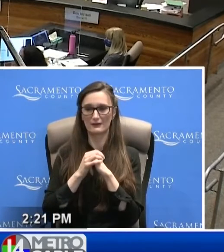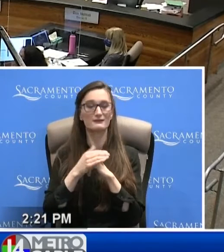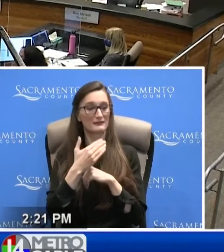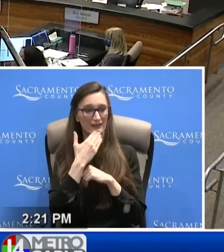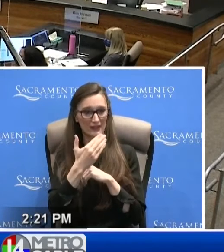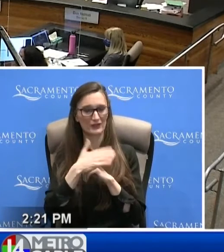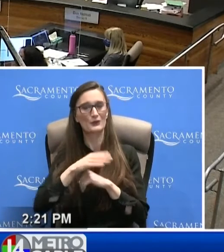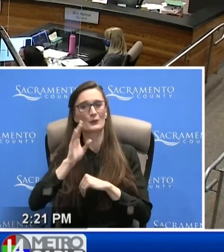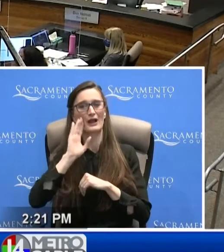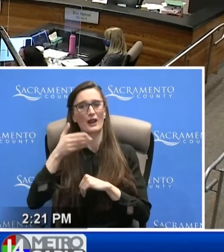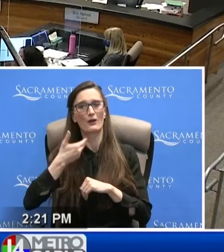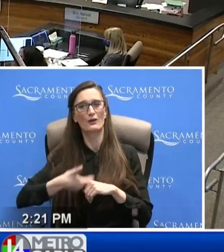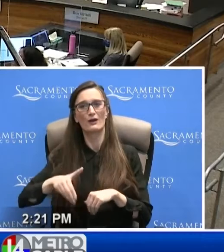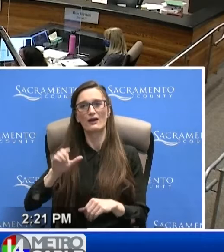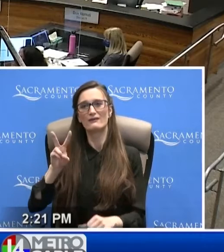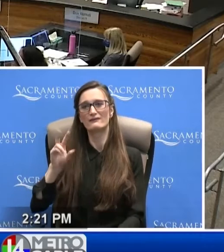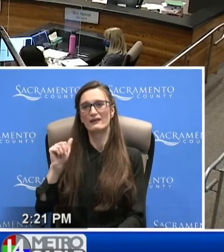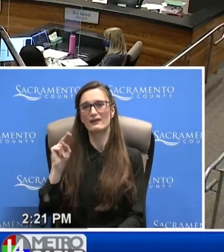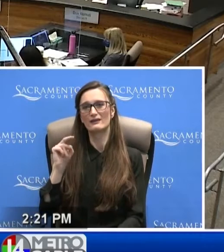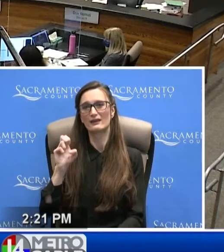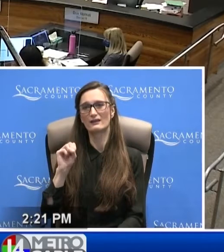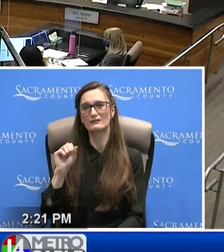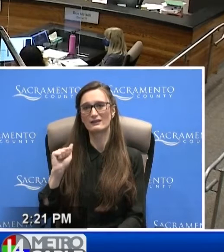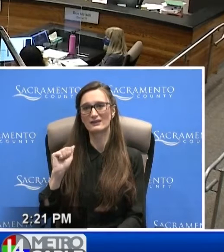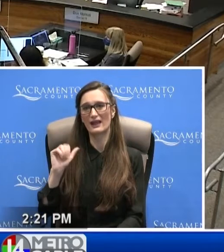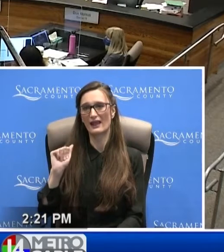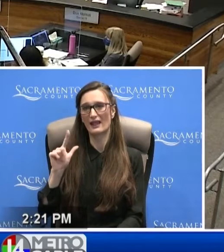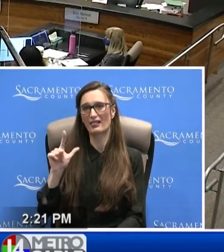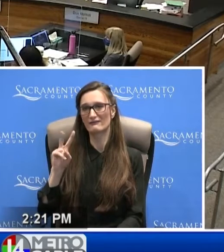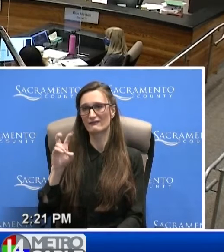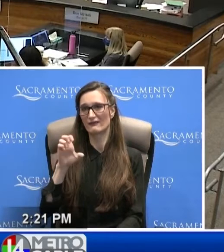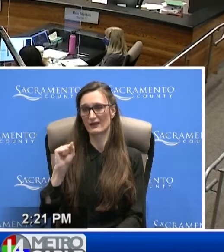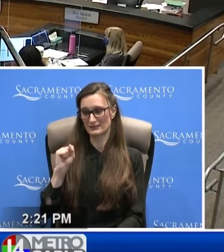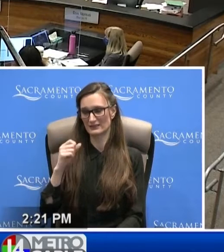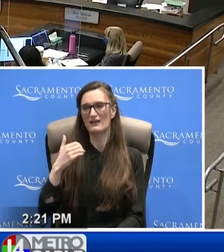Hello, my name is Samantha Alvis and I am part of the Sacramento community.